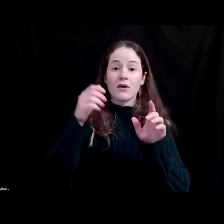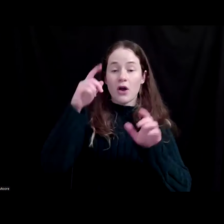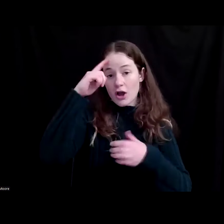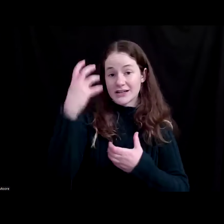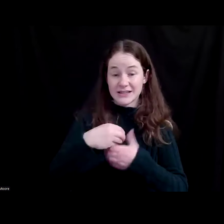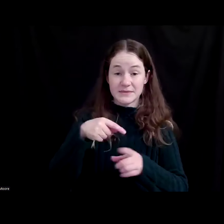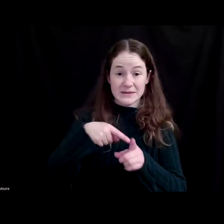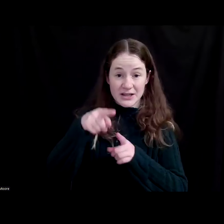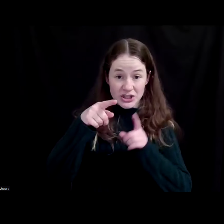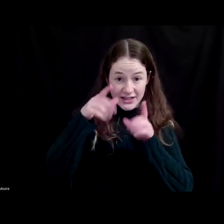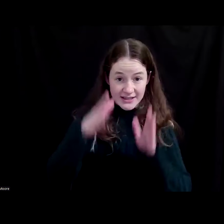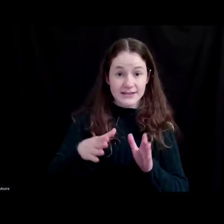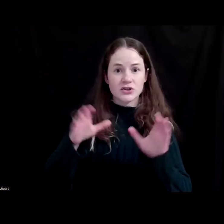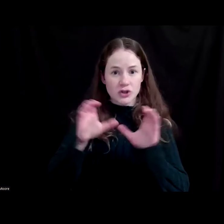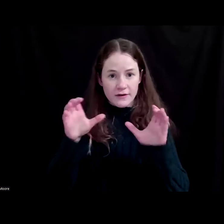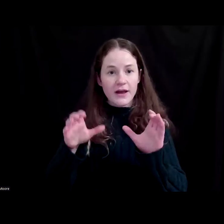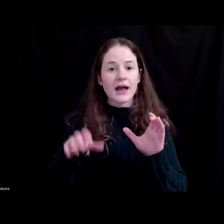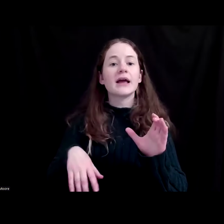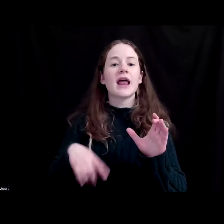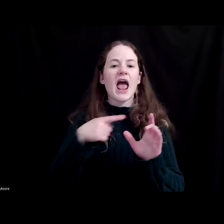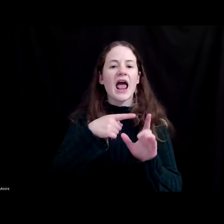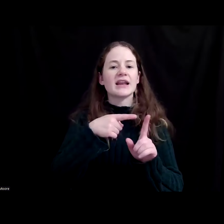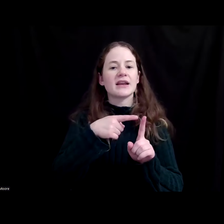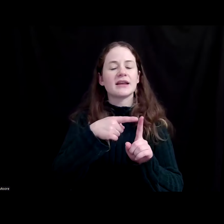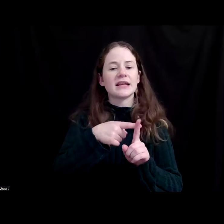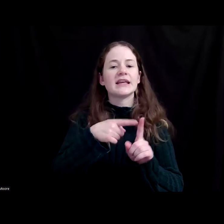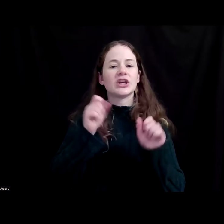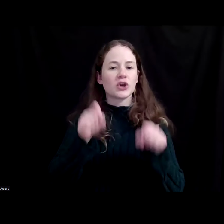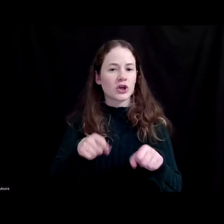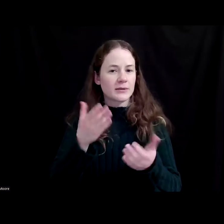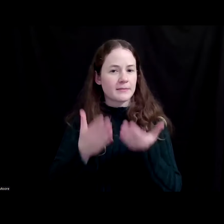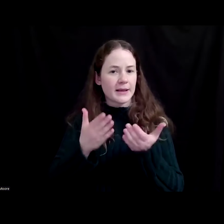you if you're wanting to contact him. Uh he talked about the punching activity